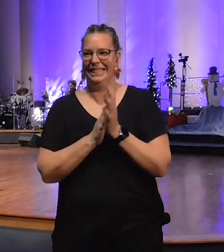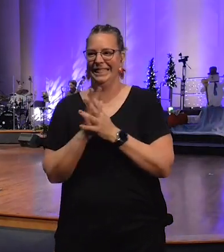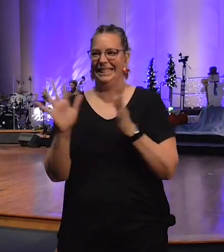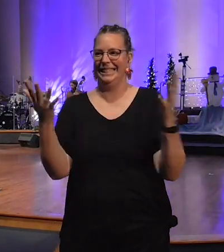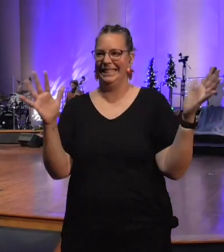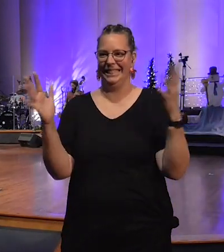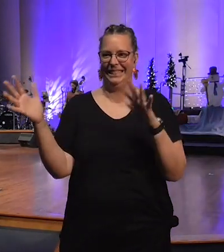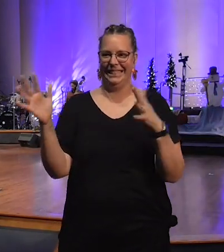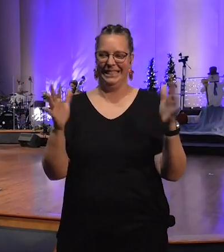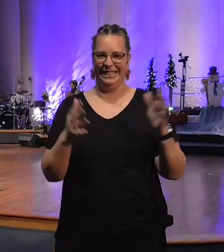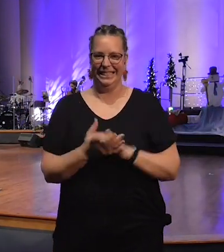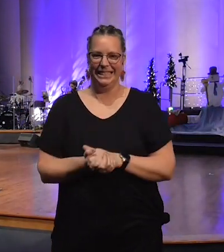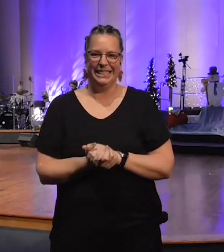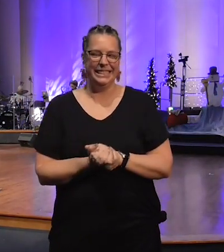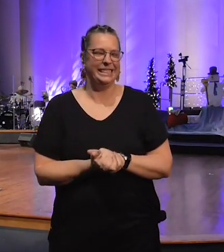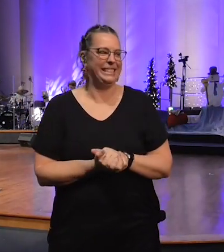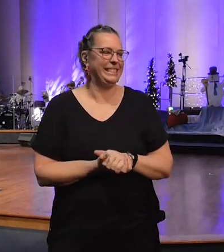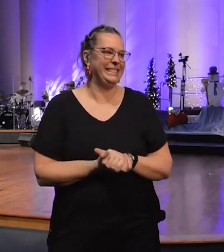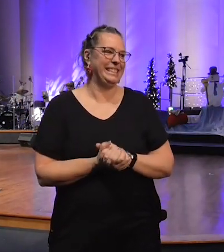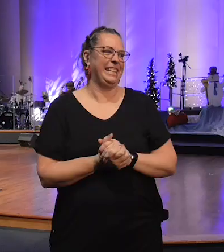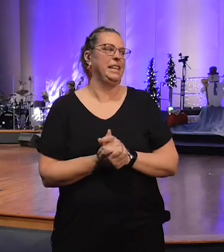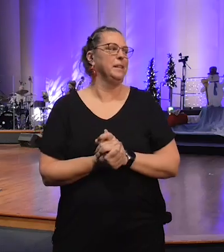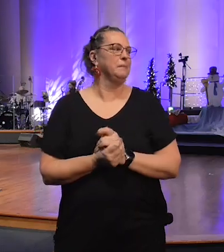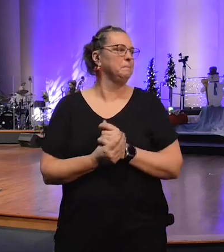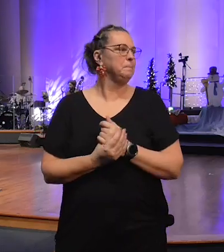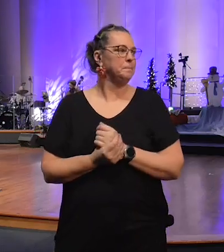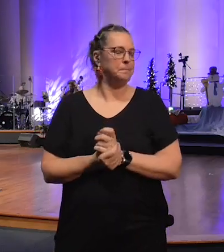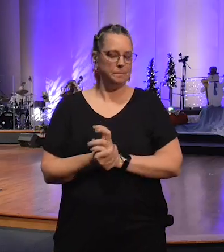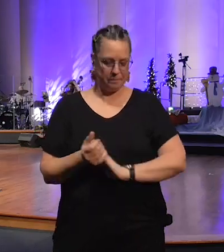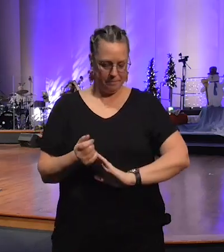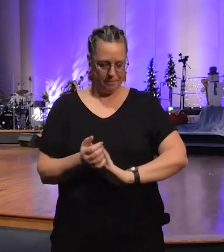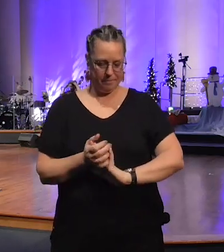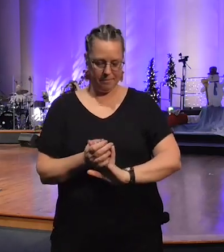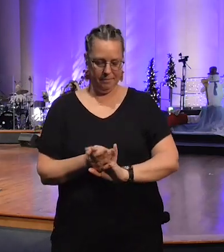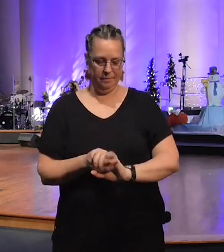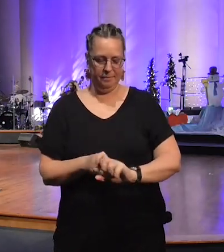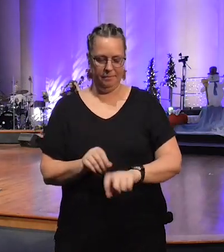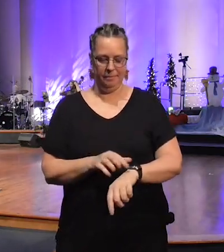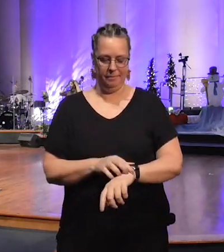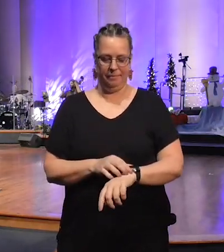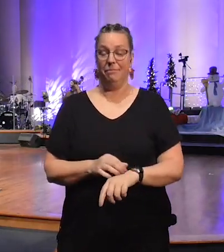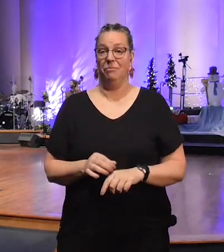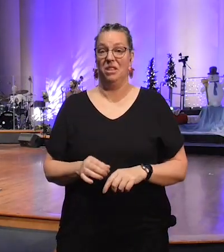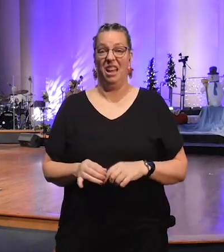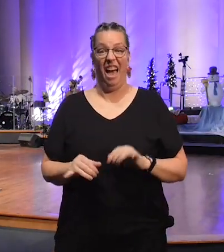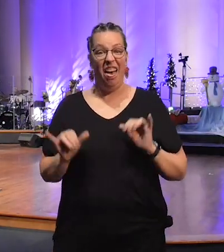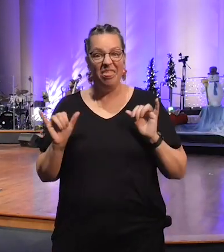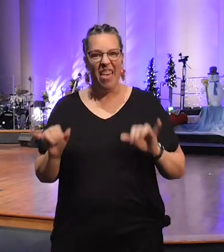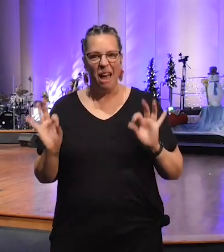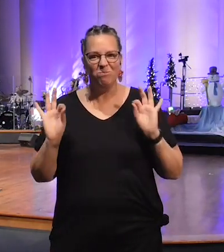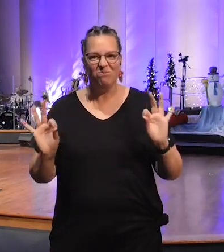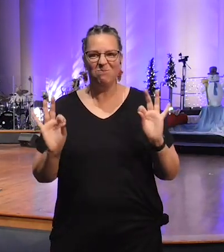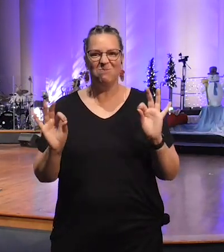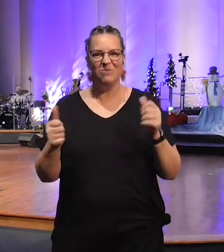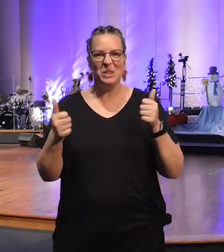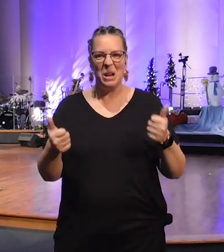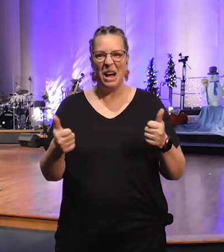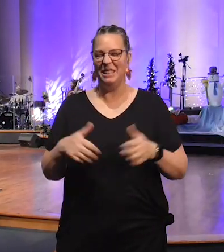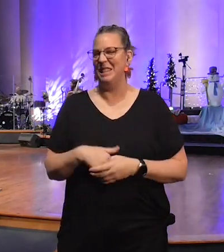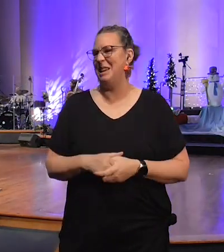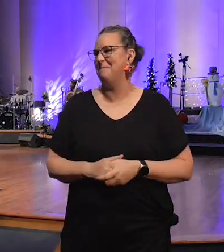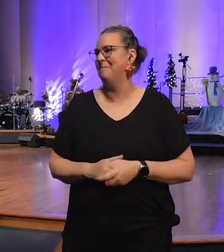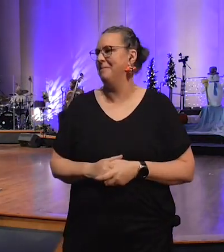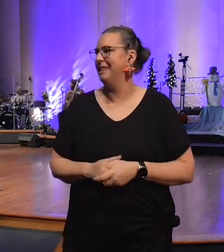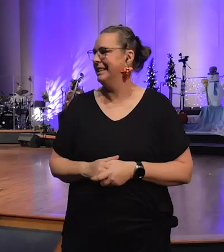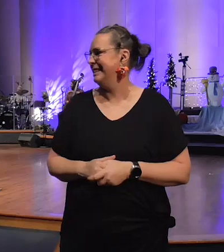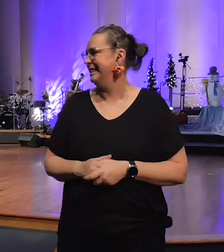can that's what I'm talking